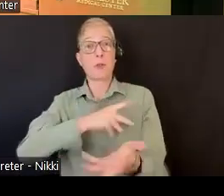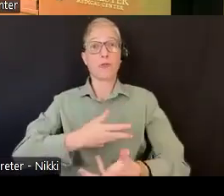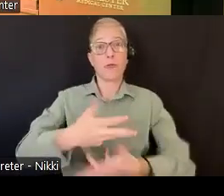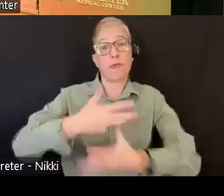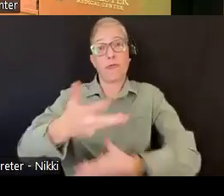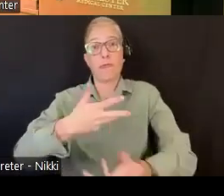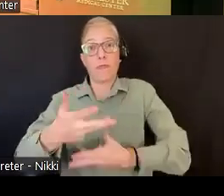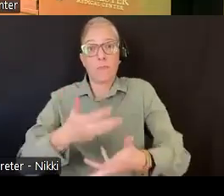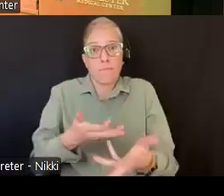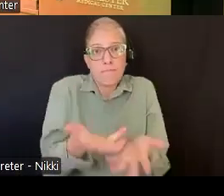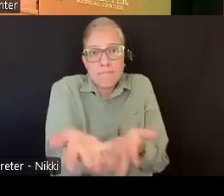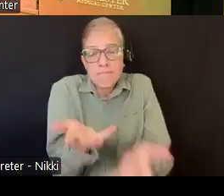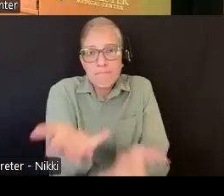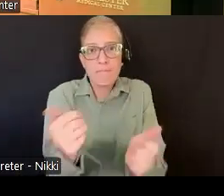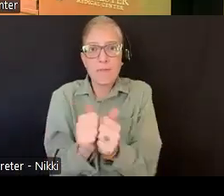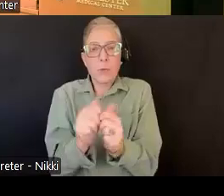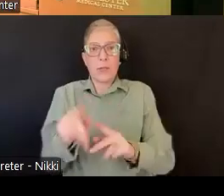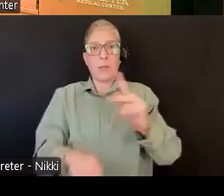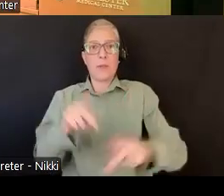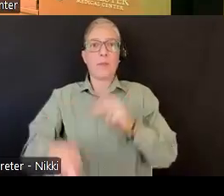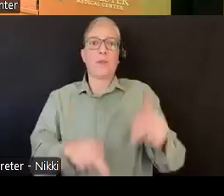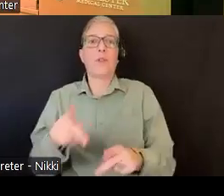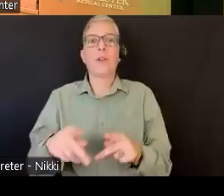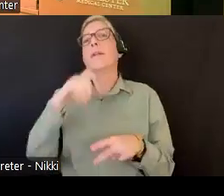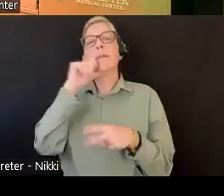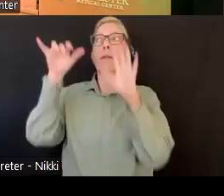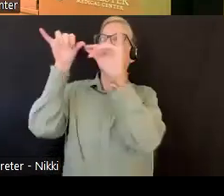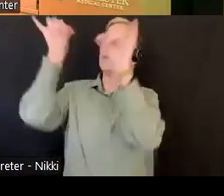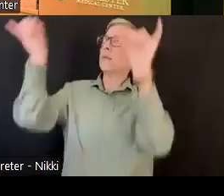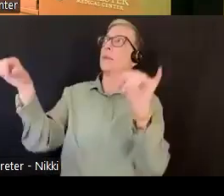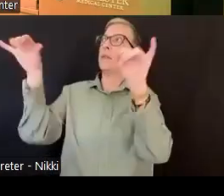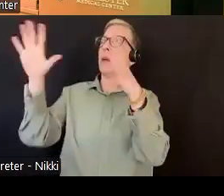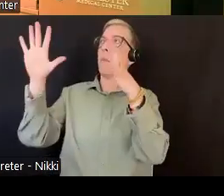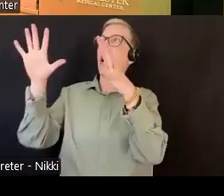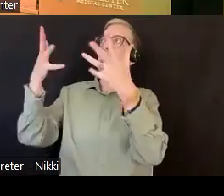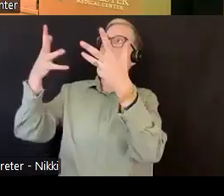of things. So, I'd always been thinking about that and I ended up at a conference down in San